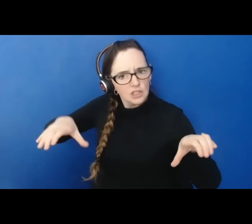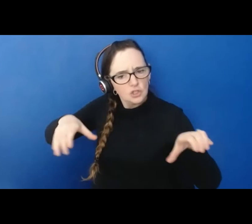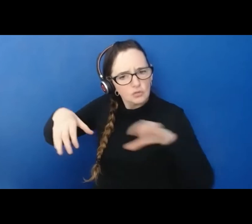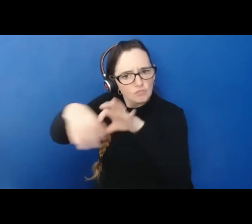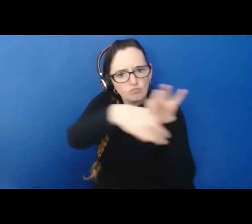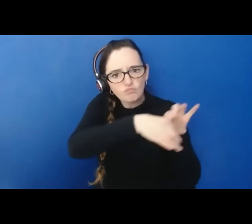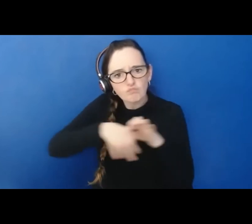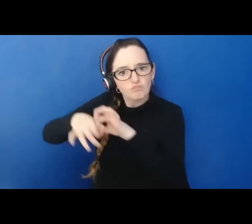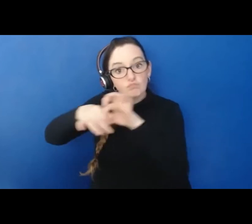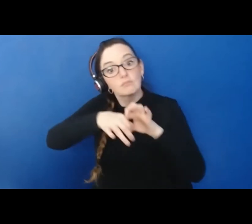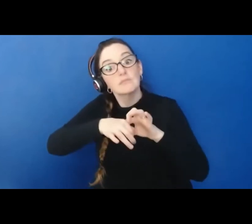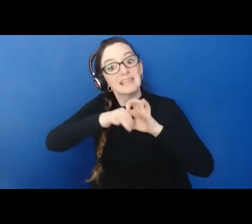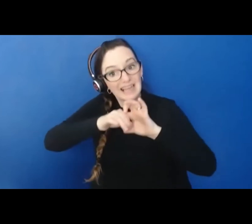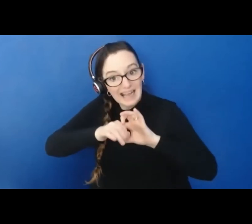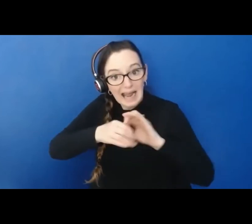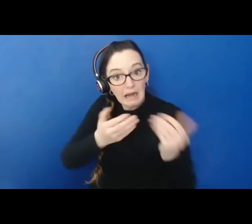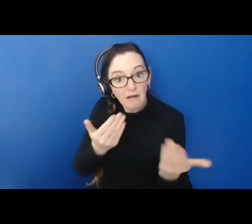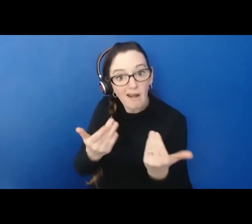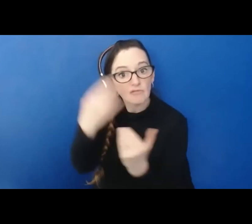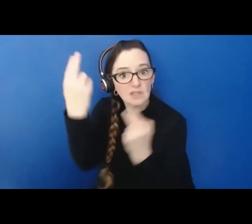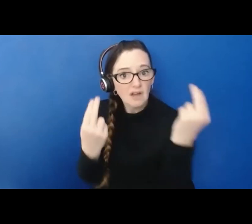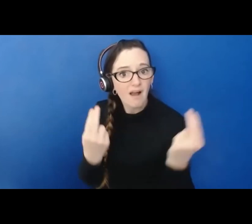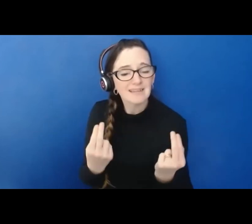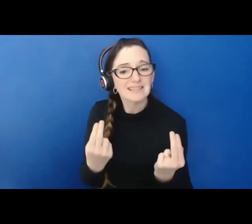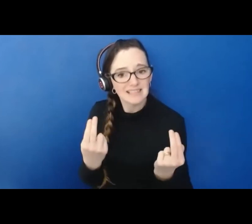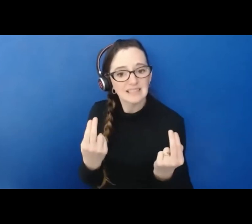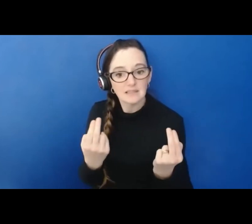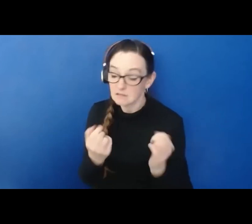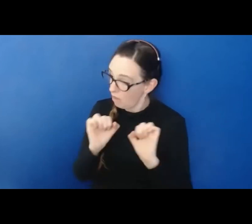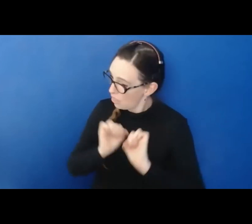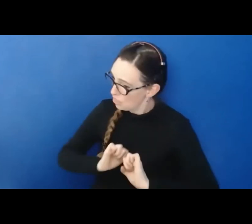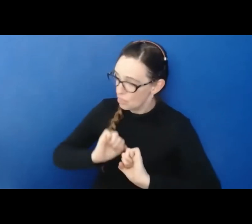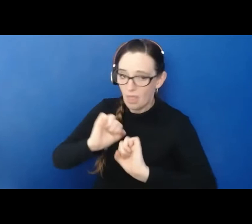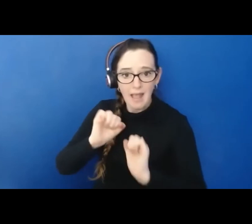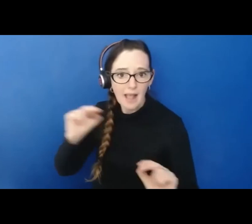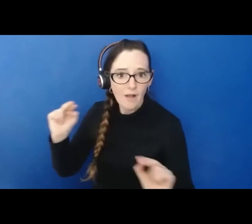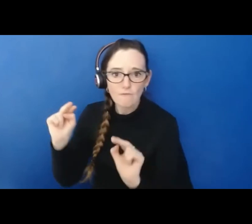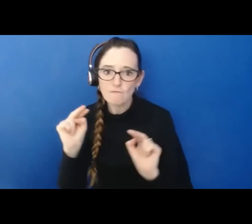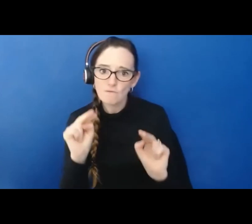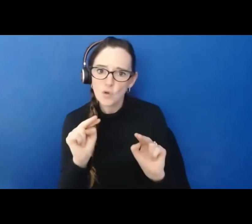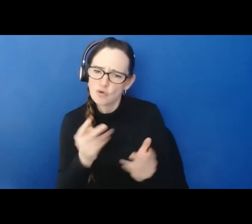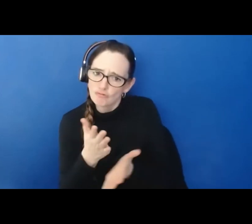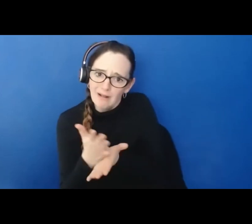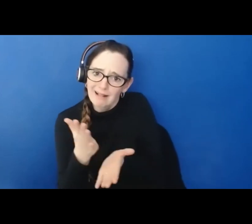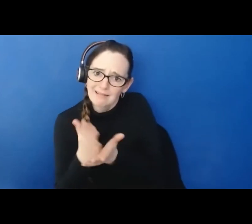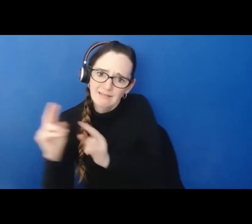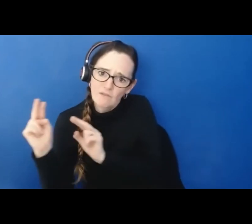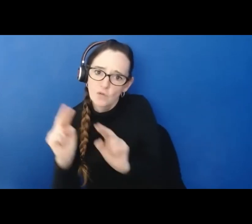with artists that can bring them their realities and that can help us to sense what are the